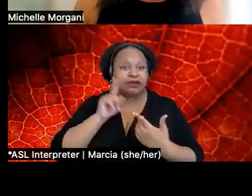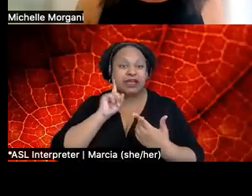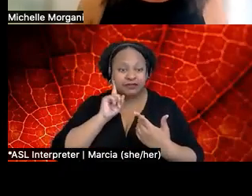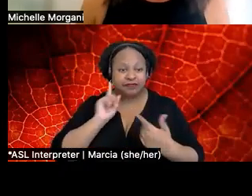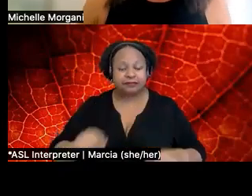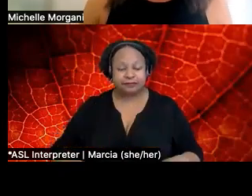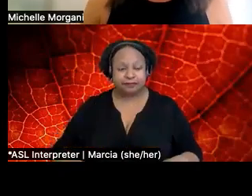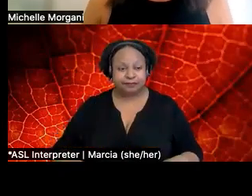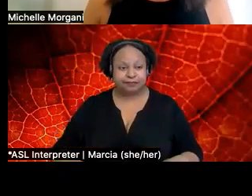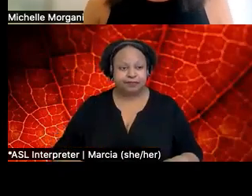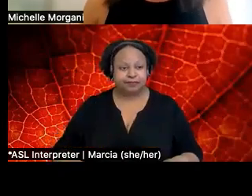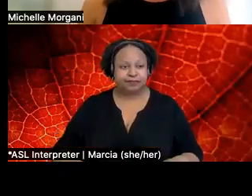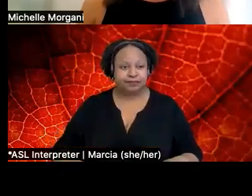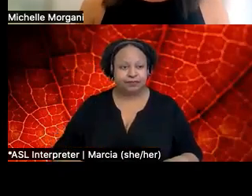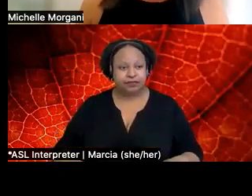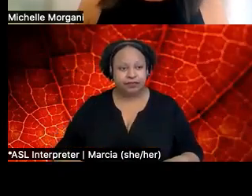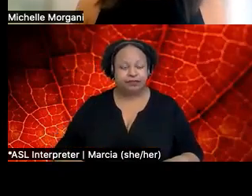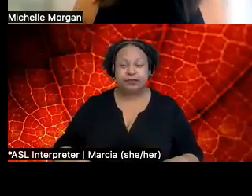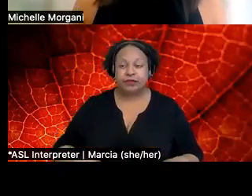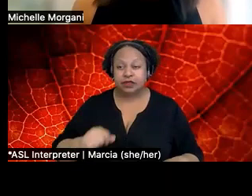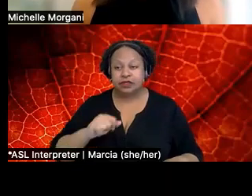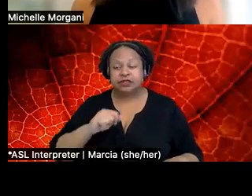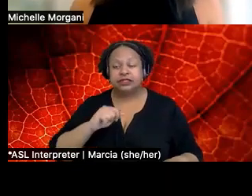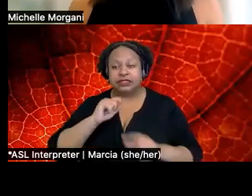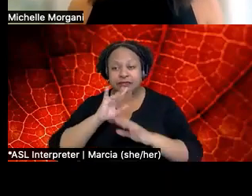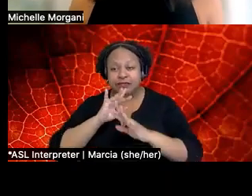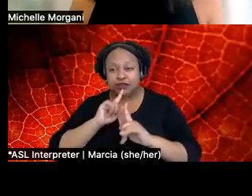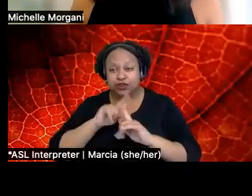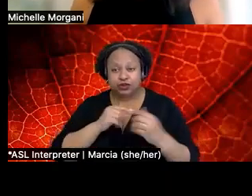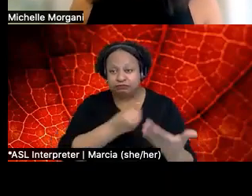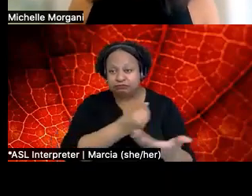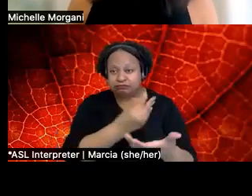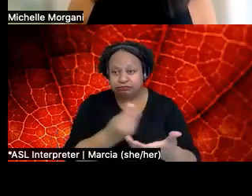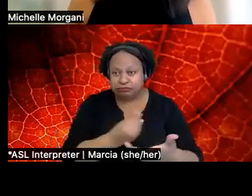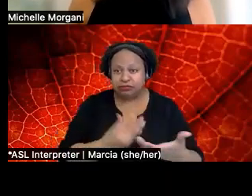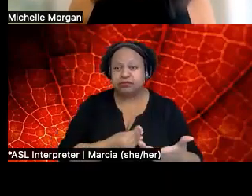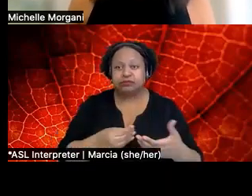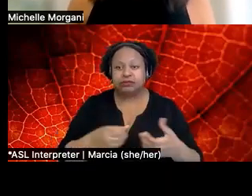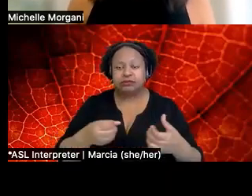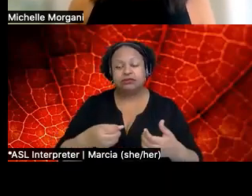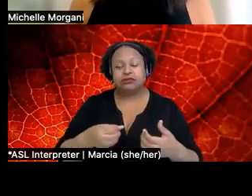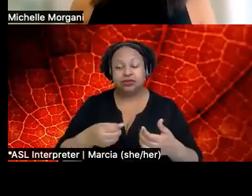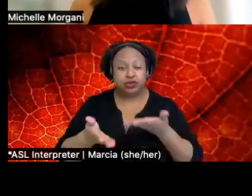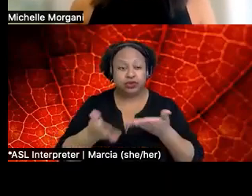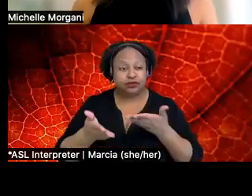So, speech to text services are really quite wonderful in many capacities.